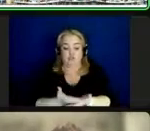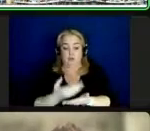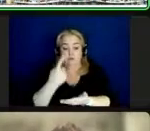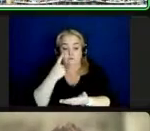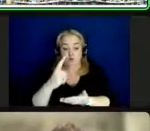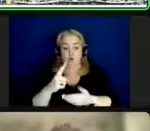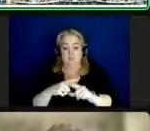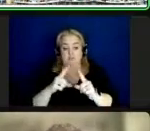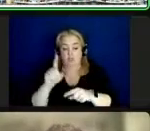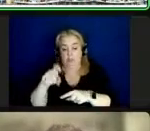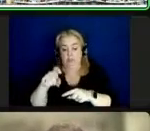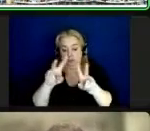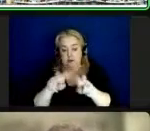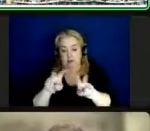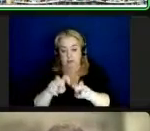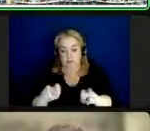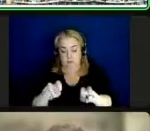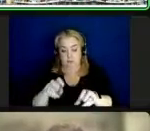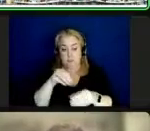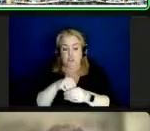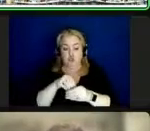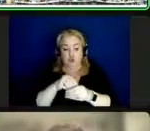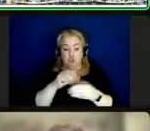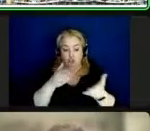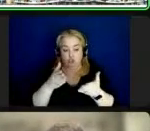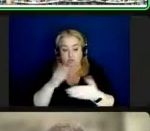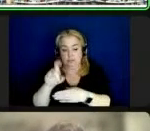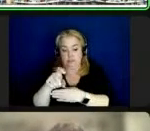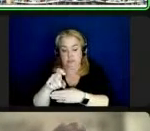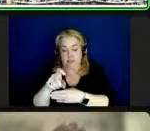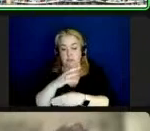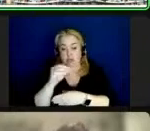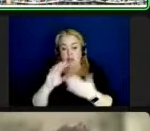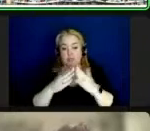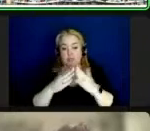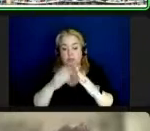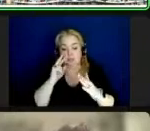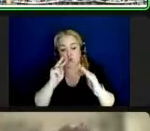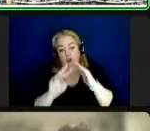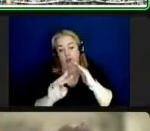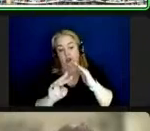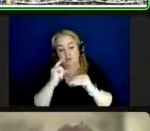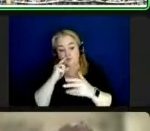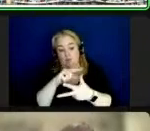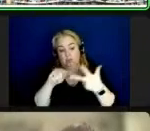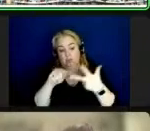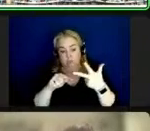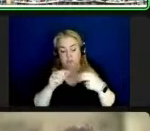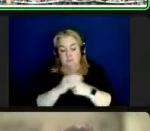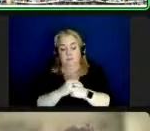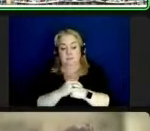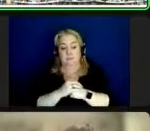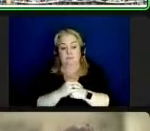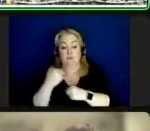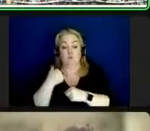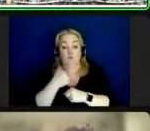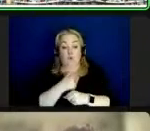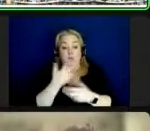MONTH THE CITY ENGAGED US TO DO INDEPENDENT VALIDATION OF